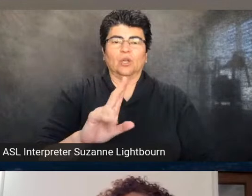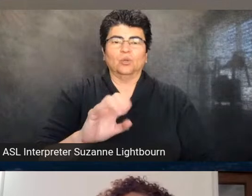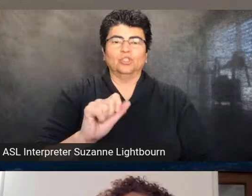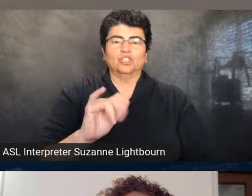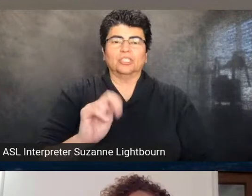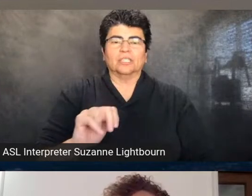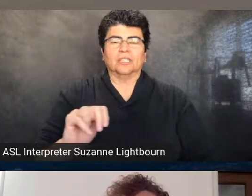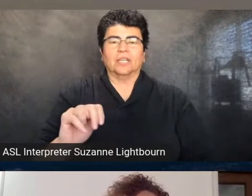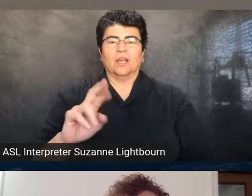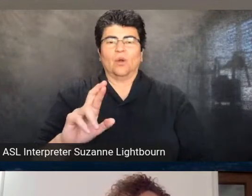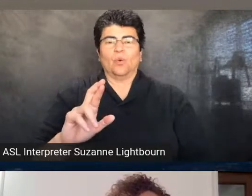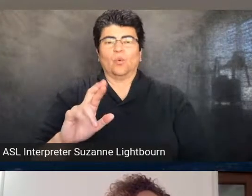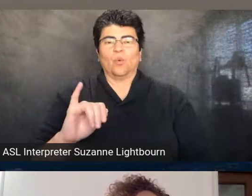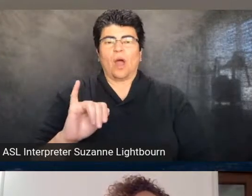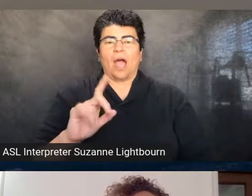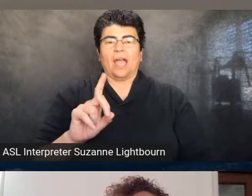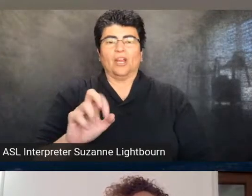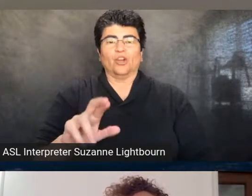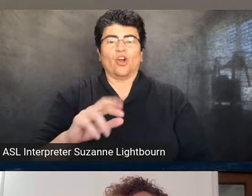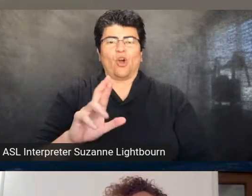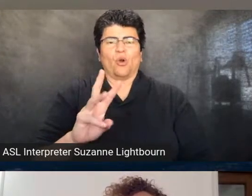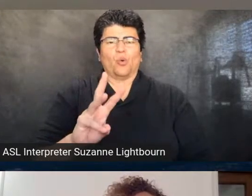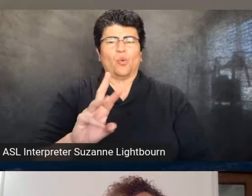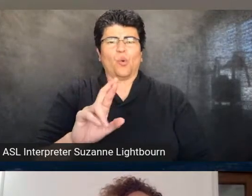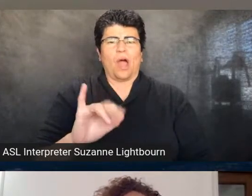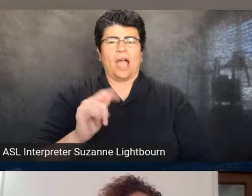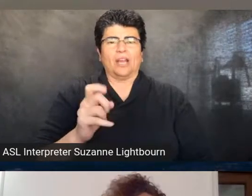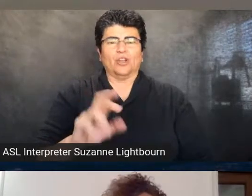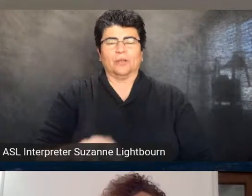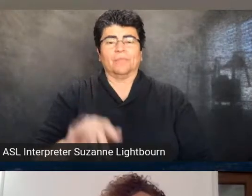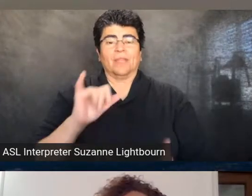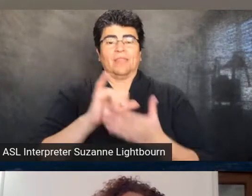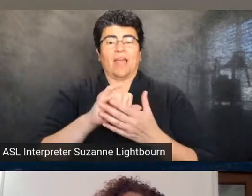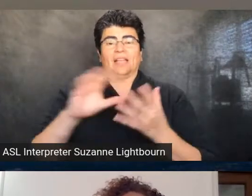which is an addition to a contract.